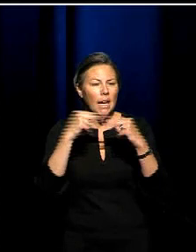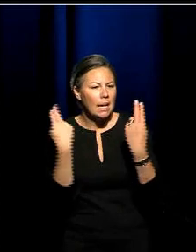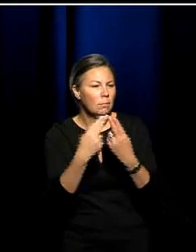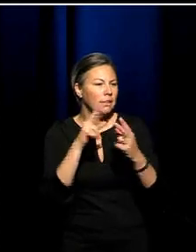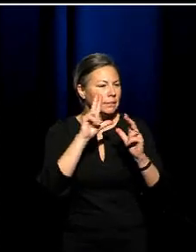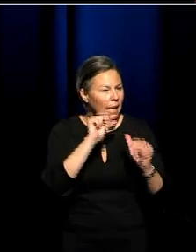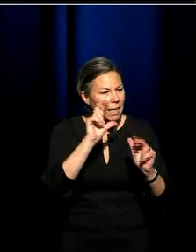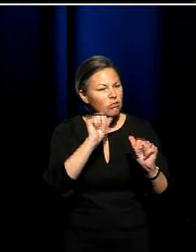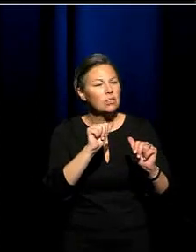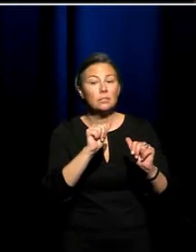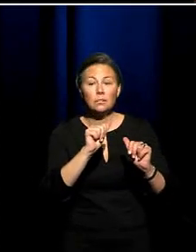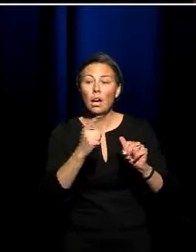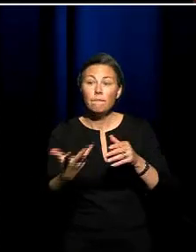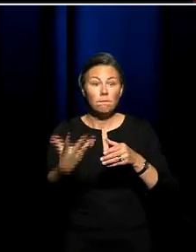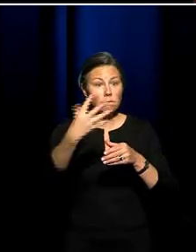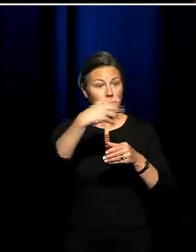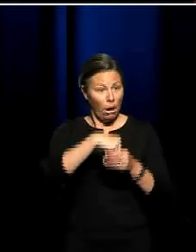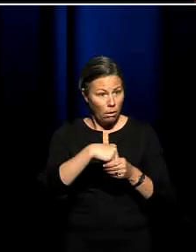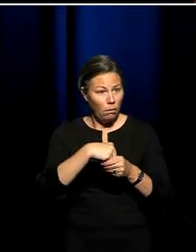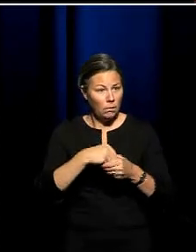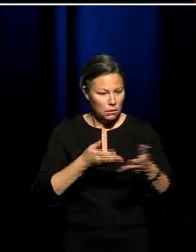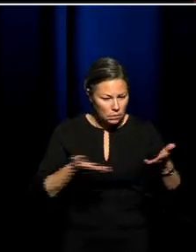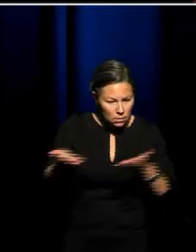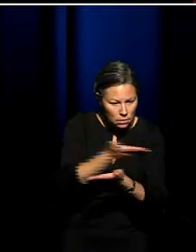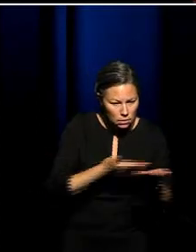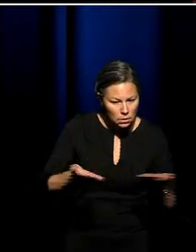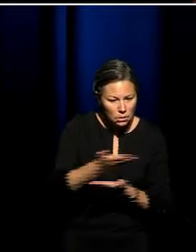the Royal Commission provides an opportunity to achieve transformational